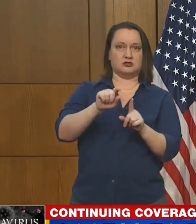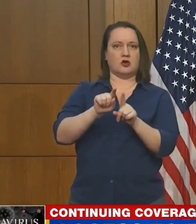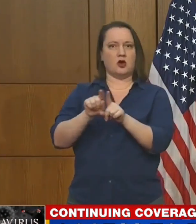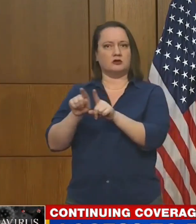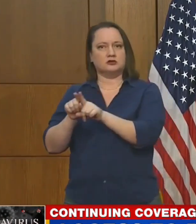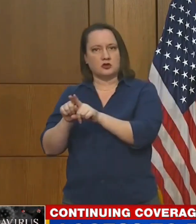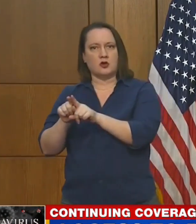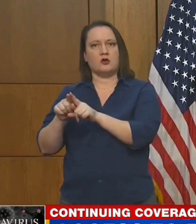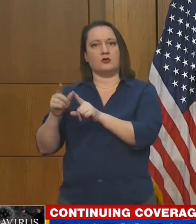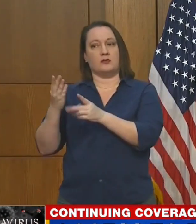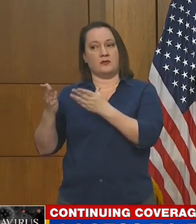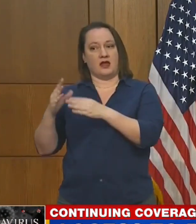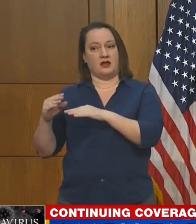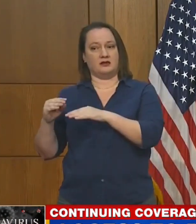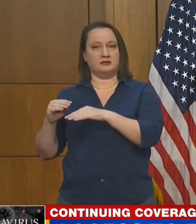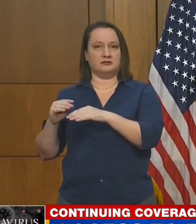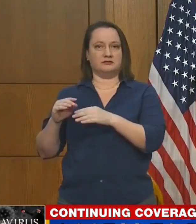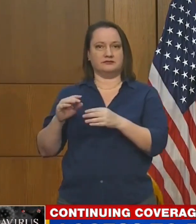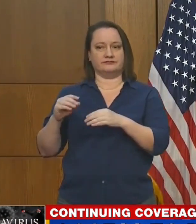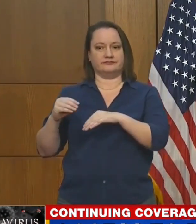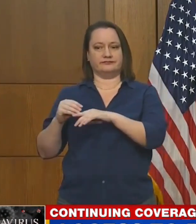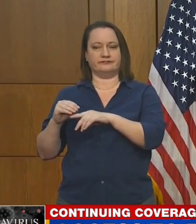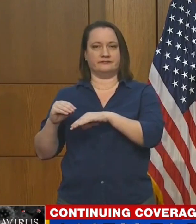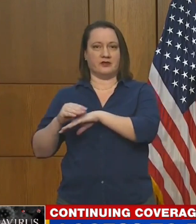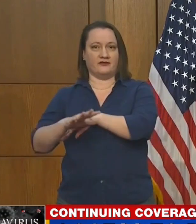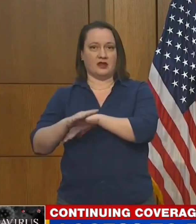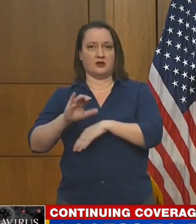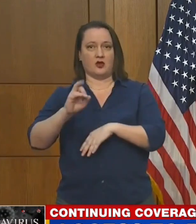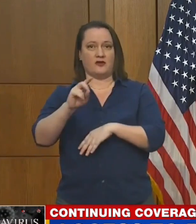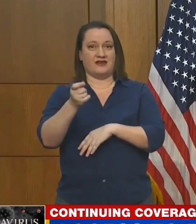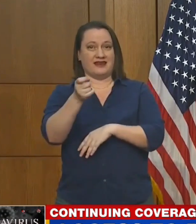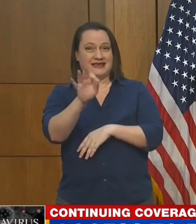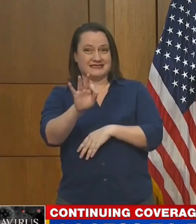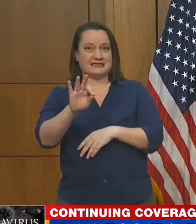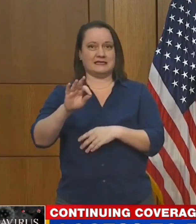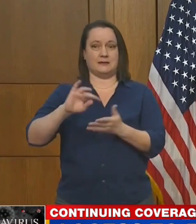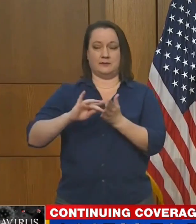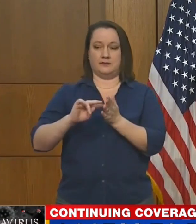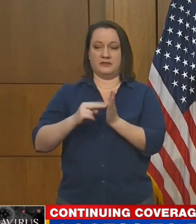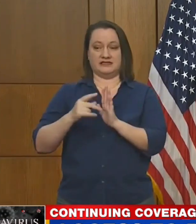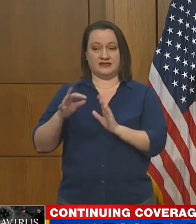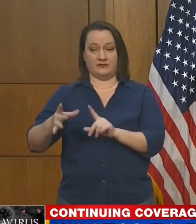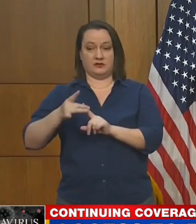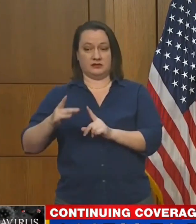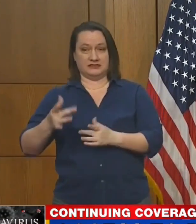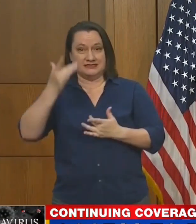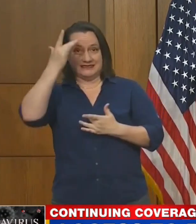INCLUDES THE UNDERLYING CONDITIONS THAT CONTRIBUTE TO